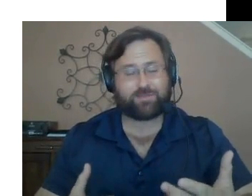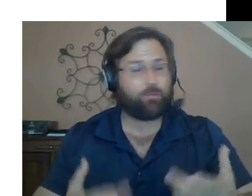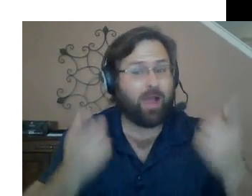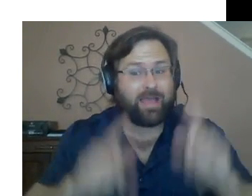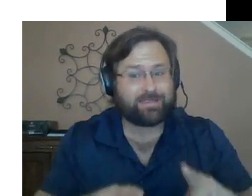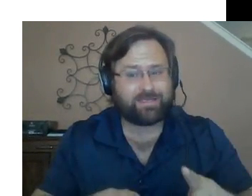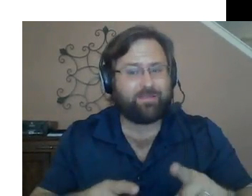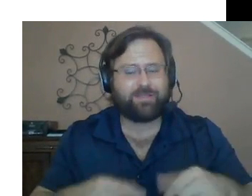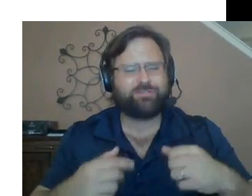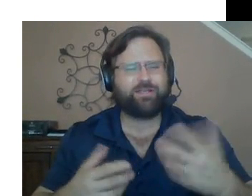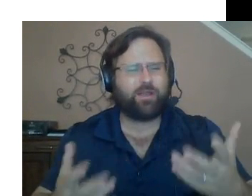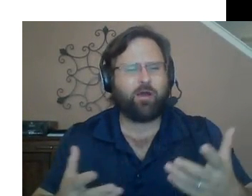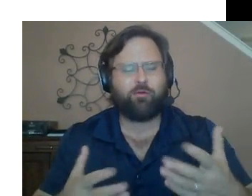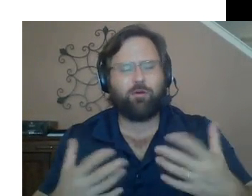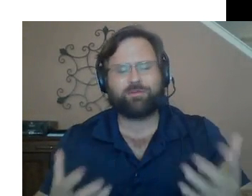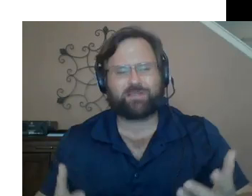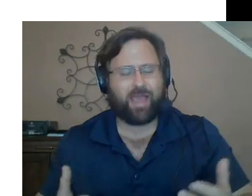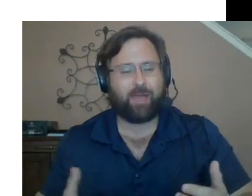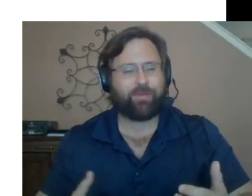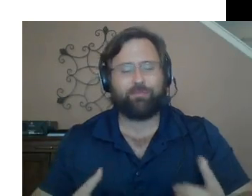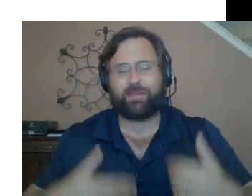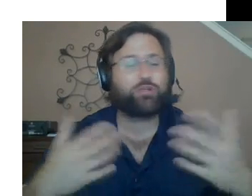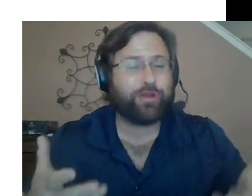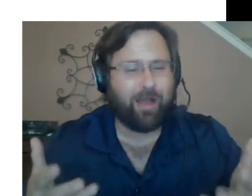of surprise that you didn't know what was going to happen but it turned out